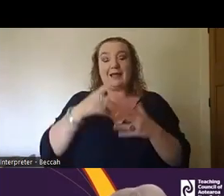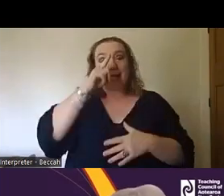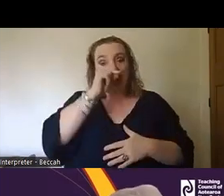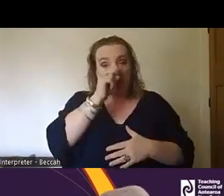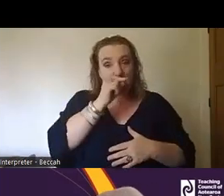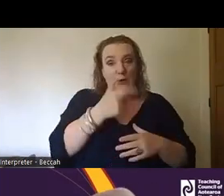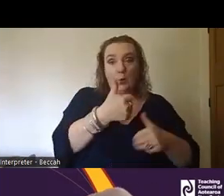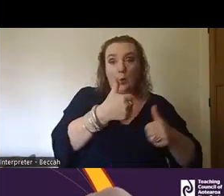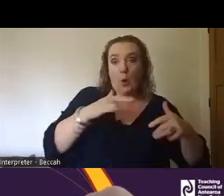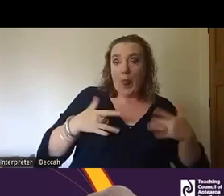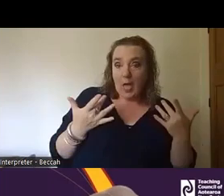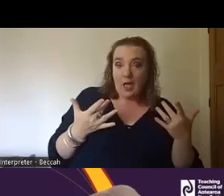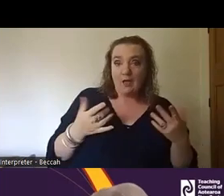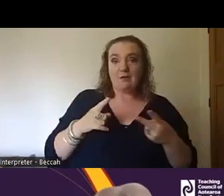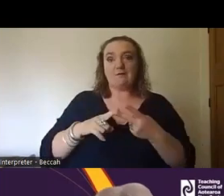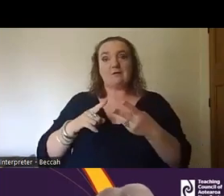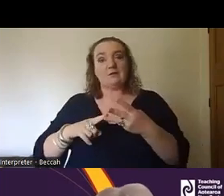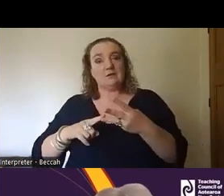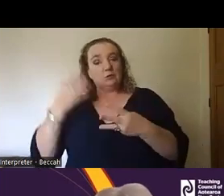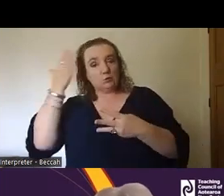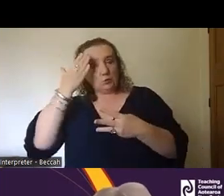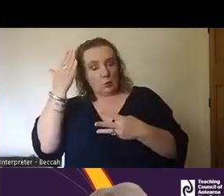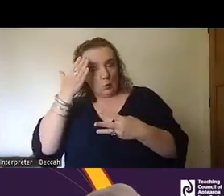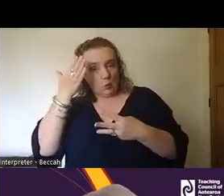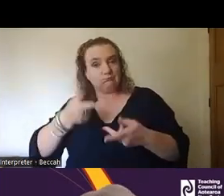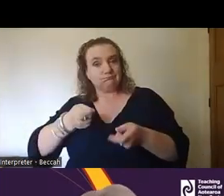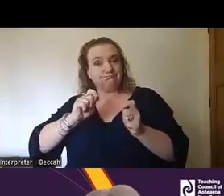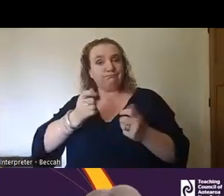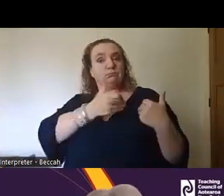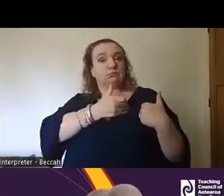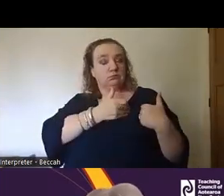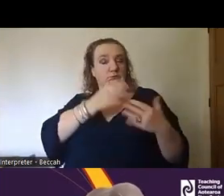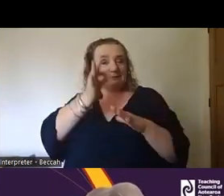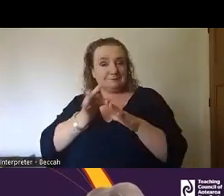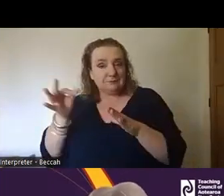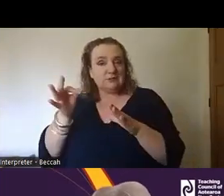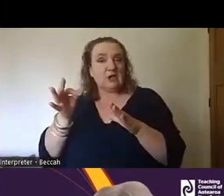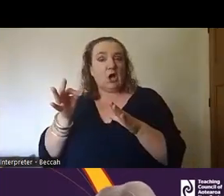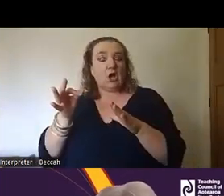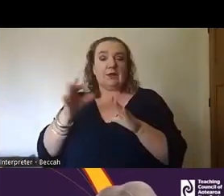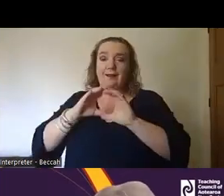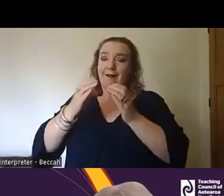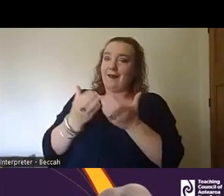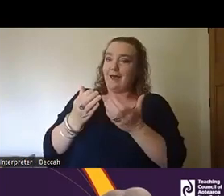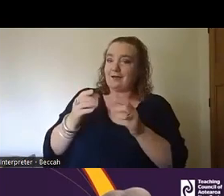and schools taking that responsibility for designing the classroom curriculum, you know,